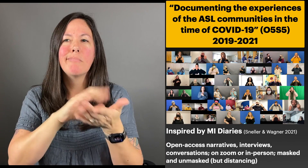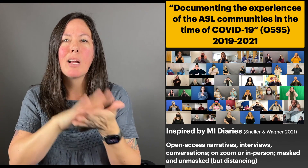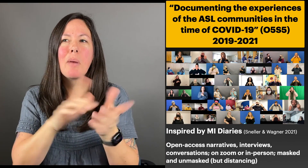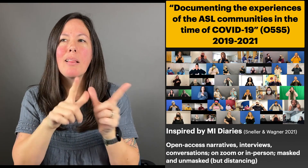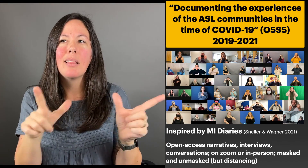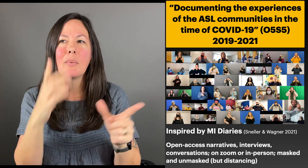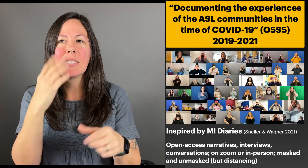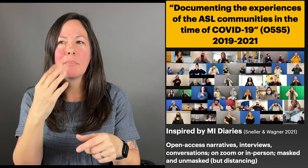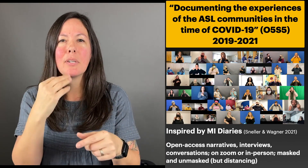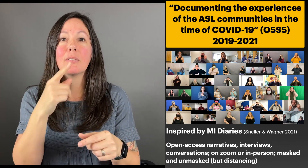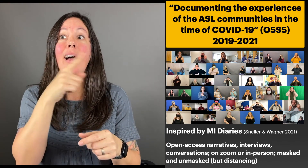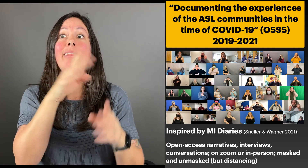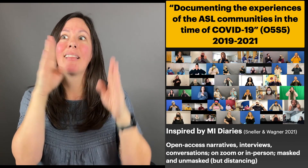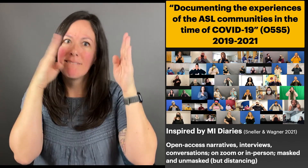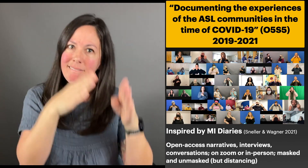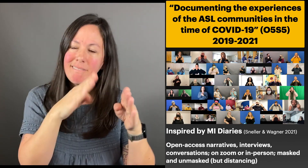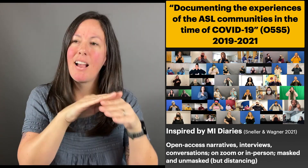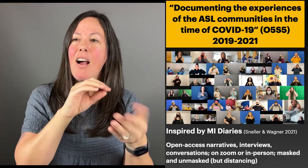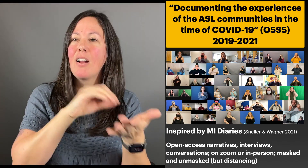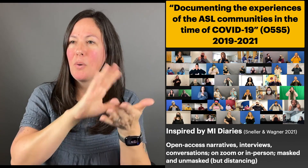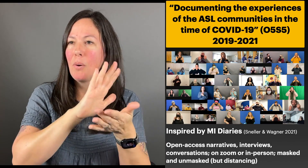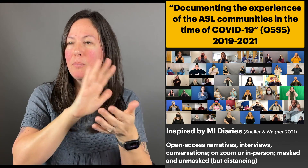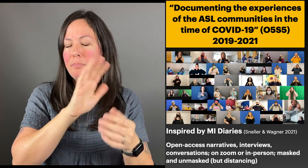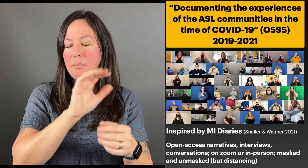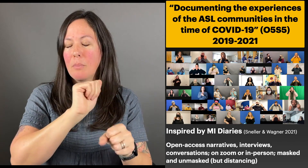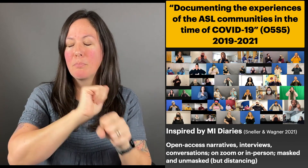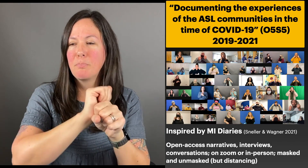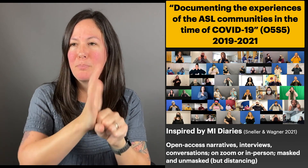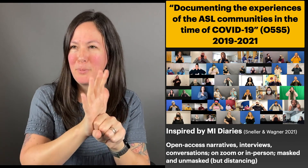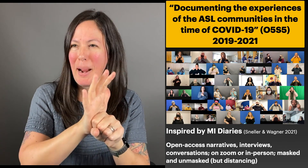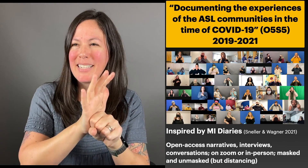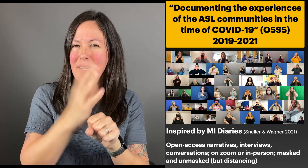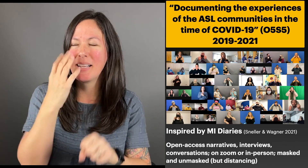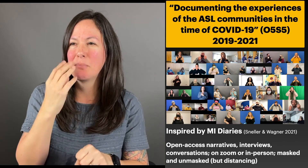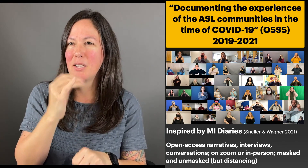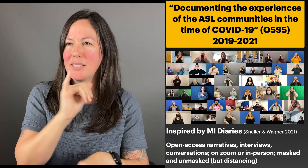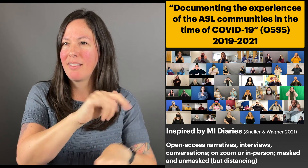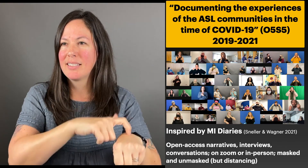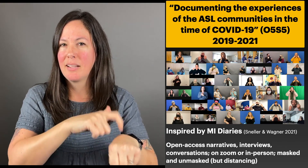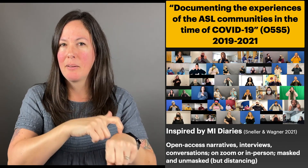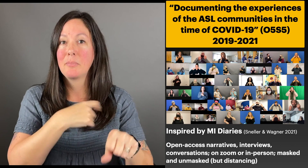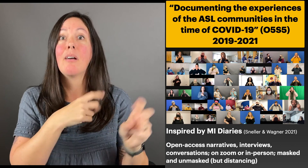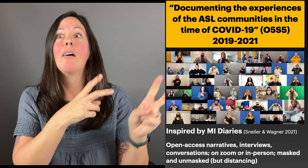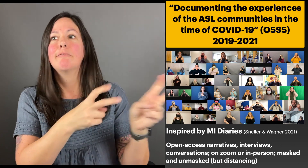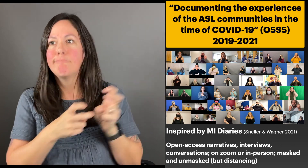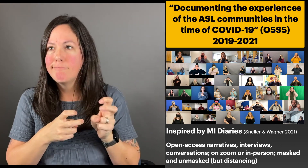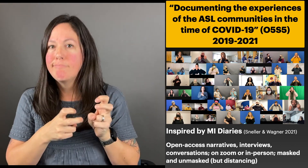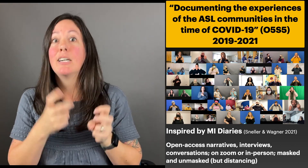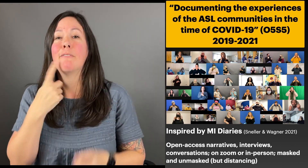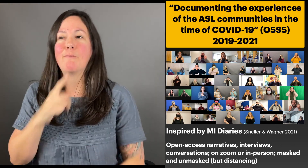had gone through this was inspired by the Michigan Diaries project where they were focusing on documenting coid